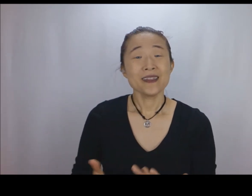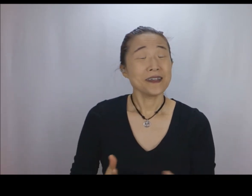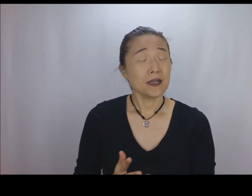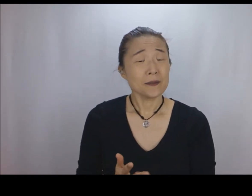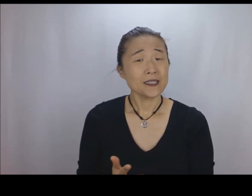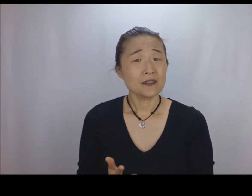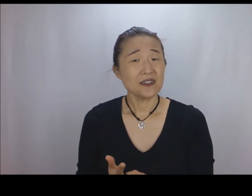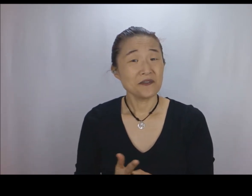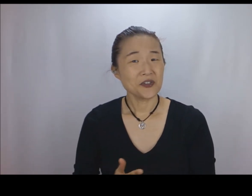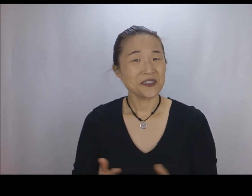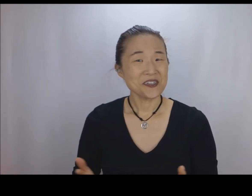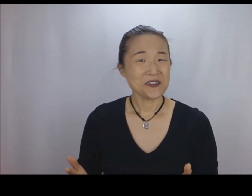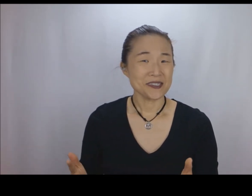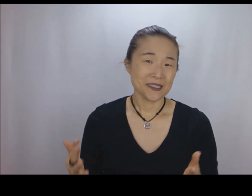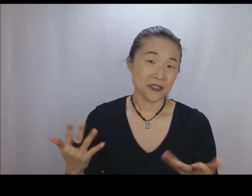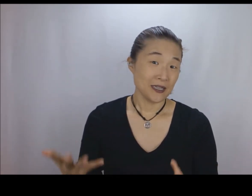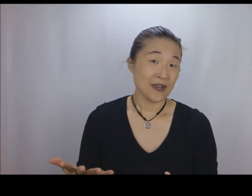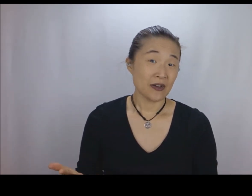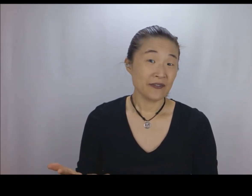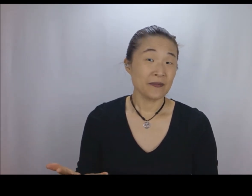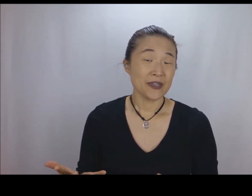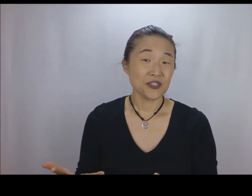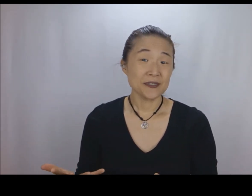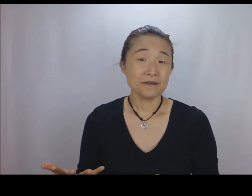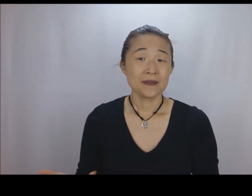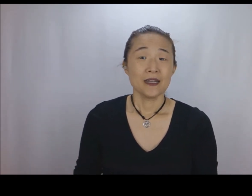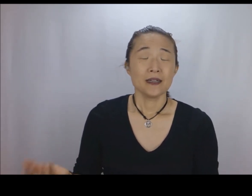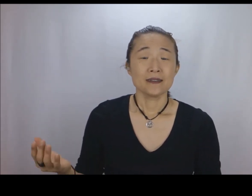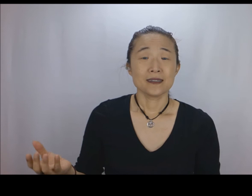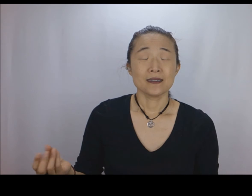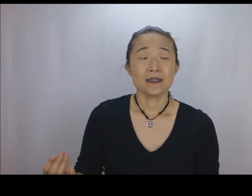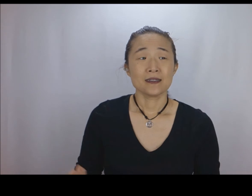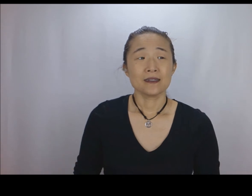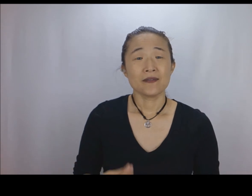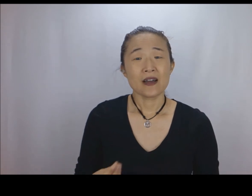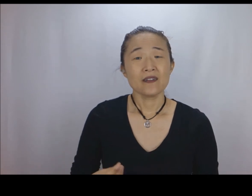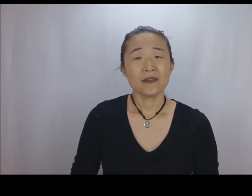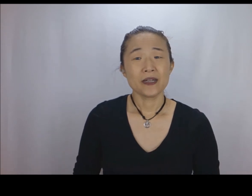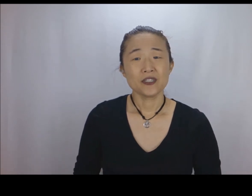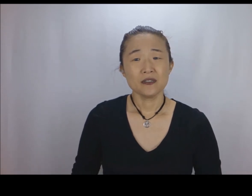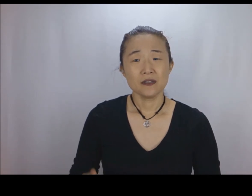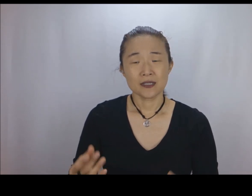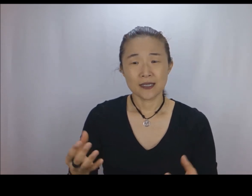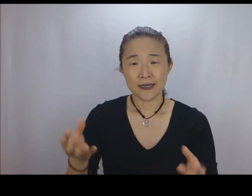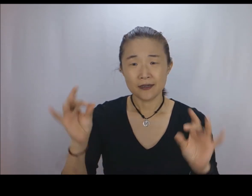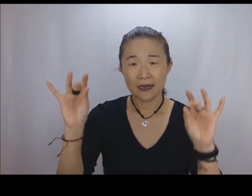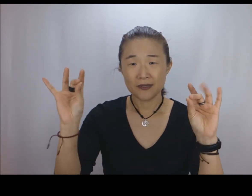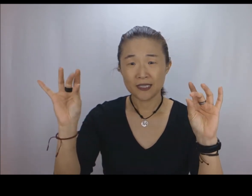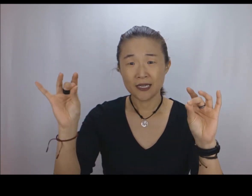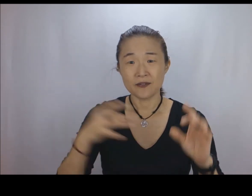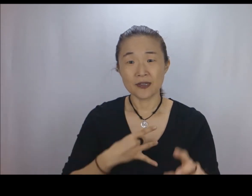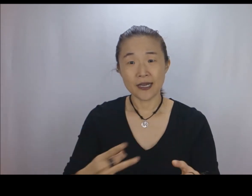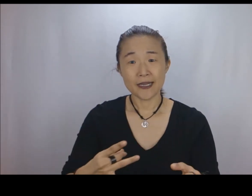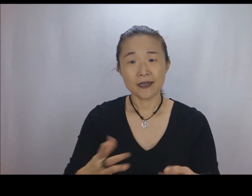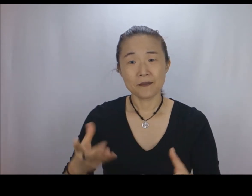The main thing libraries are known for though is to give out information. And so to give out information it's like you have the sign for "like"